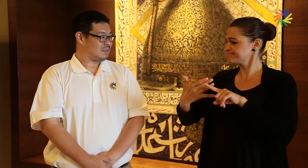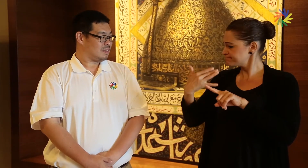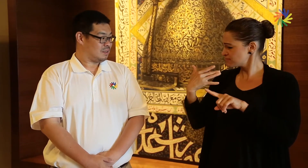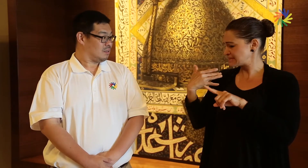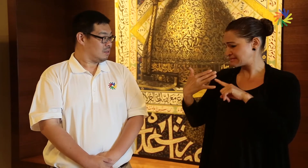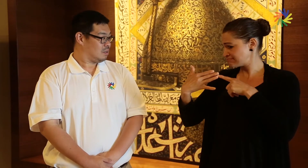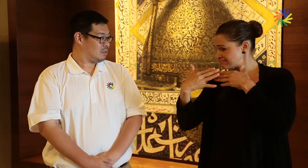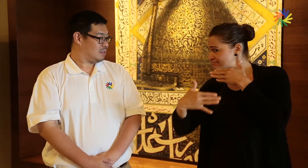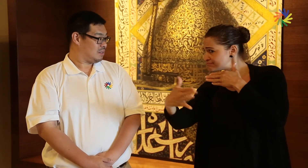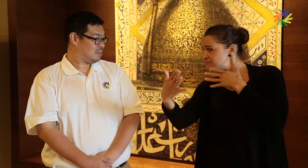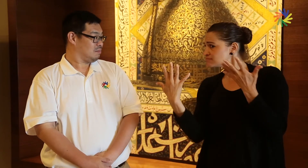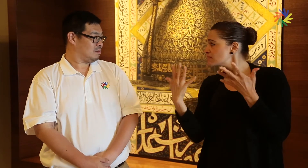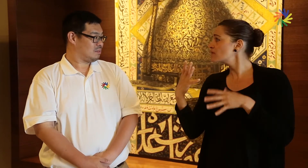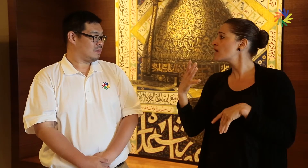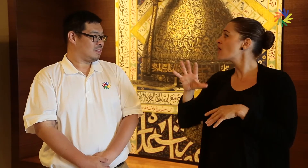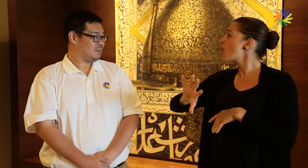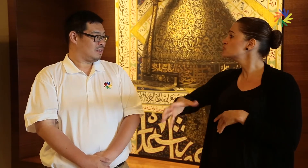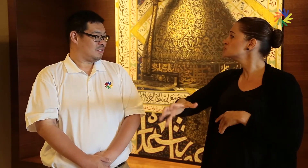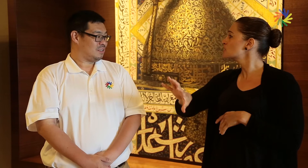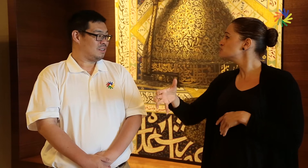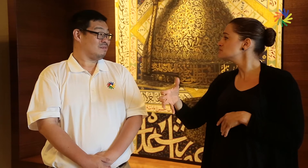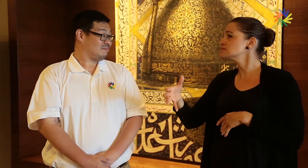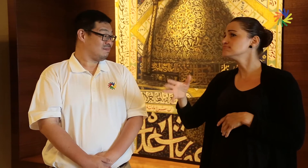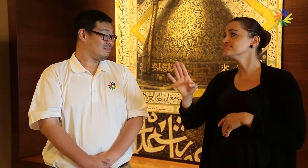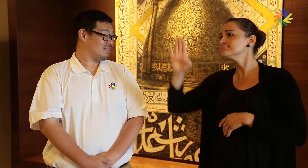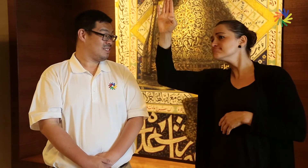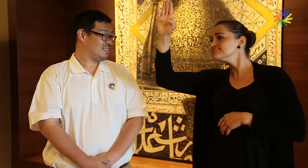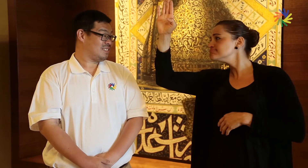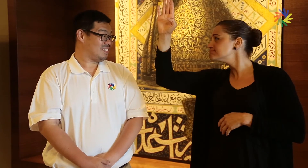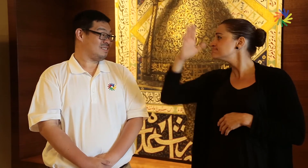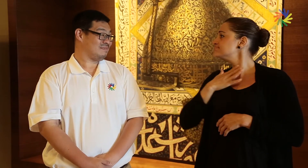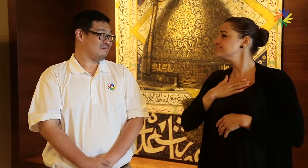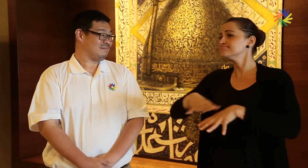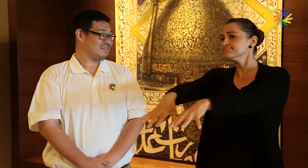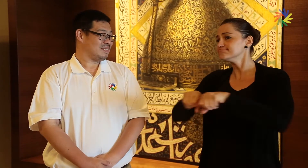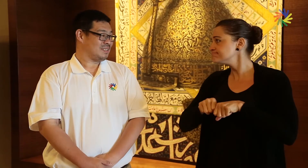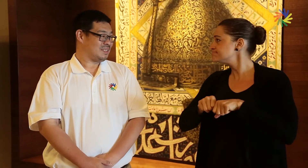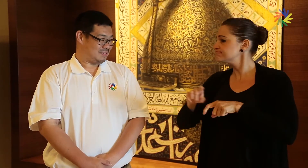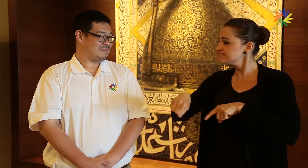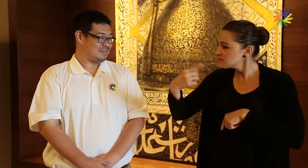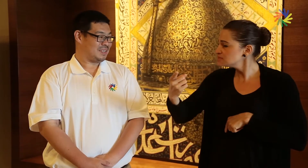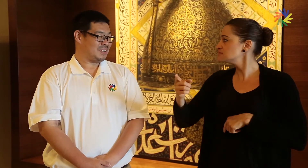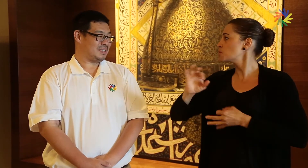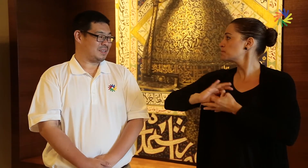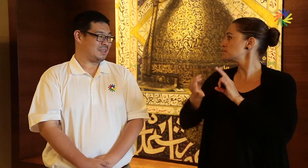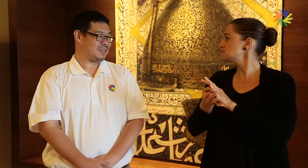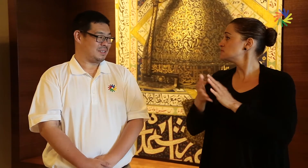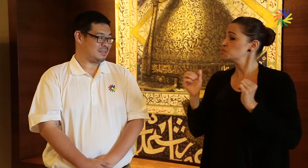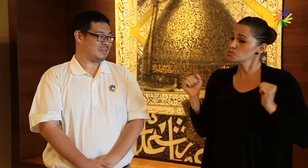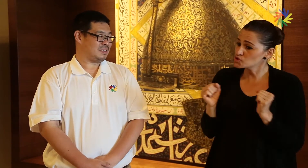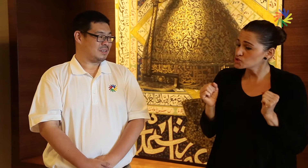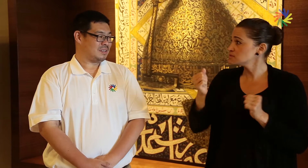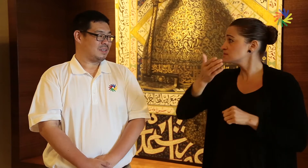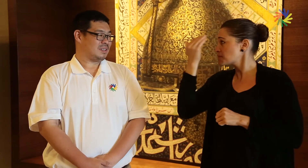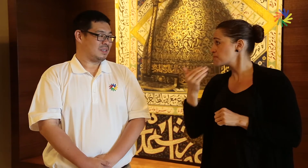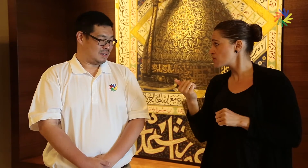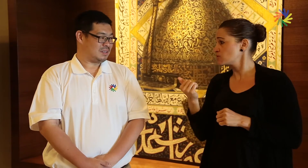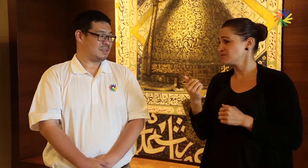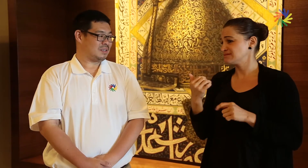the next Deaflympics.